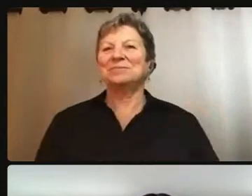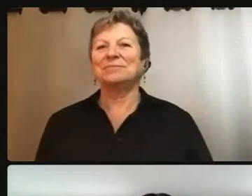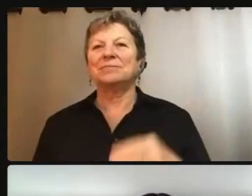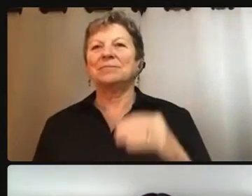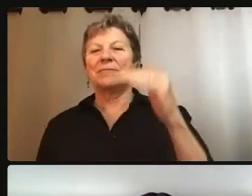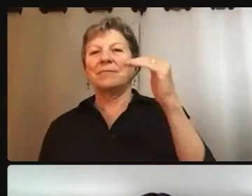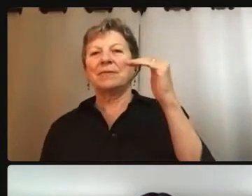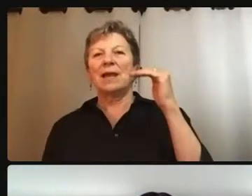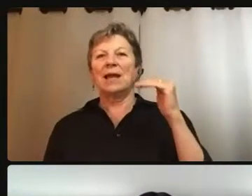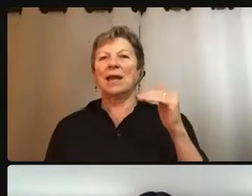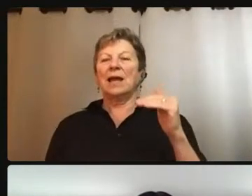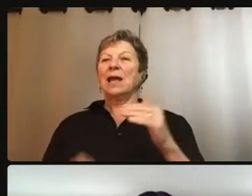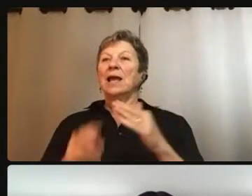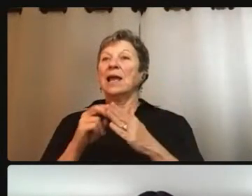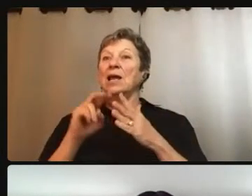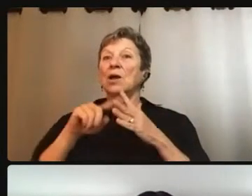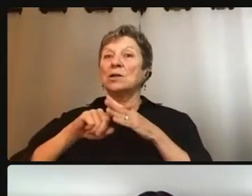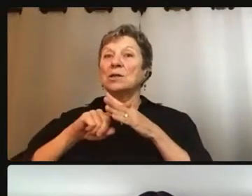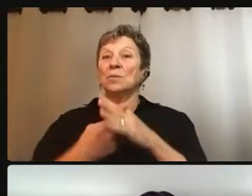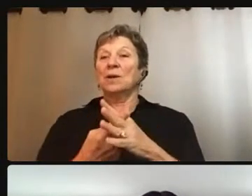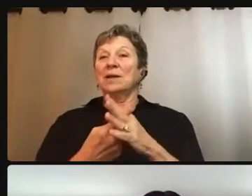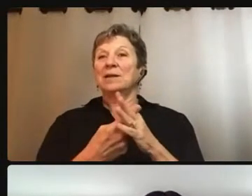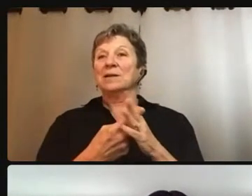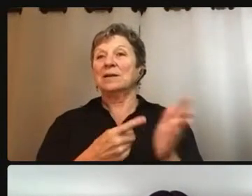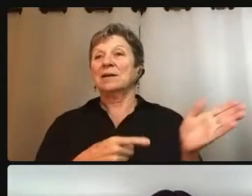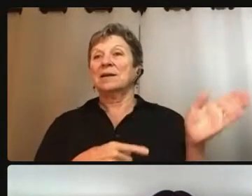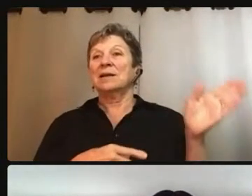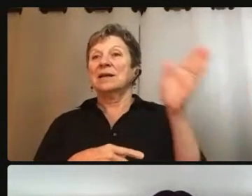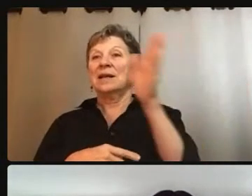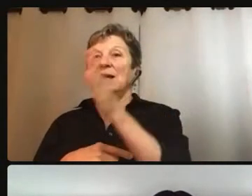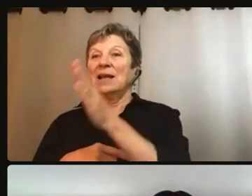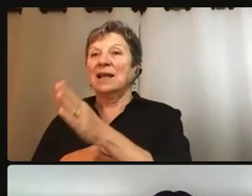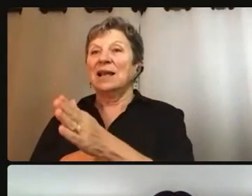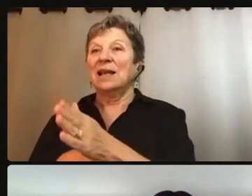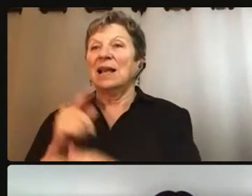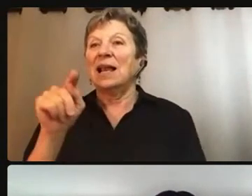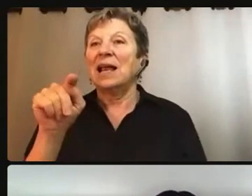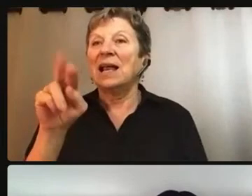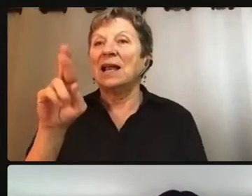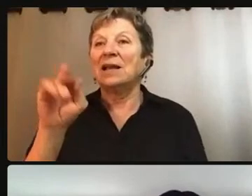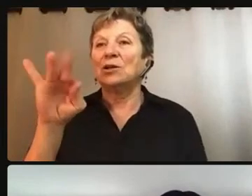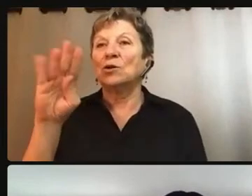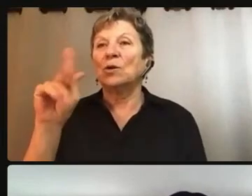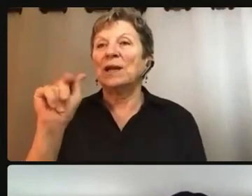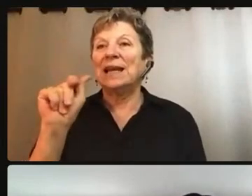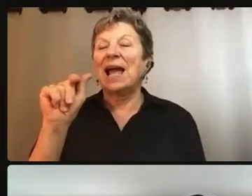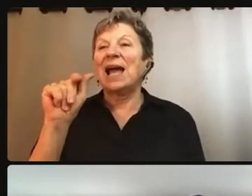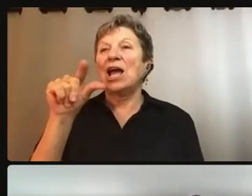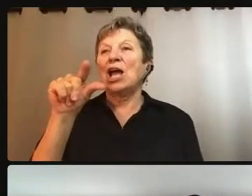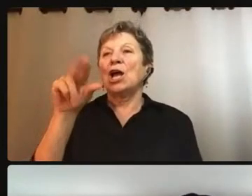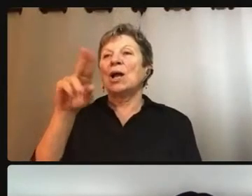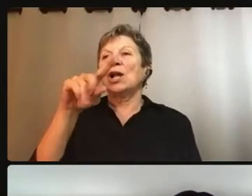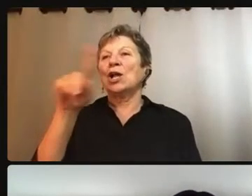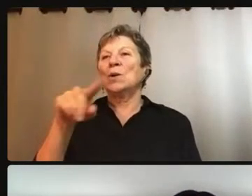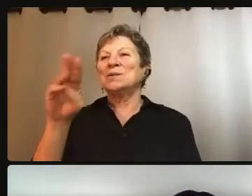ON THEIR LUNCH THIS WAY. SO WE'RE GONNA JUMP RIGHT